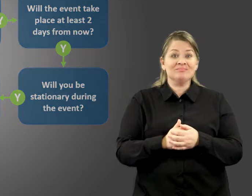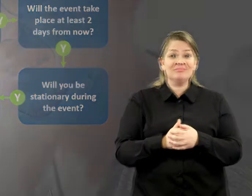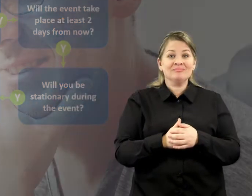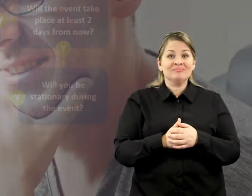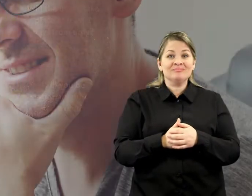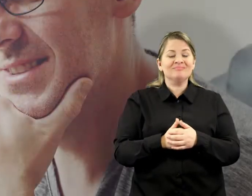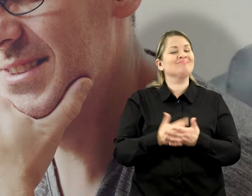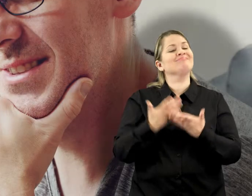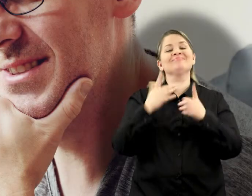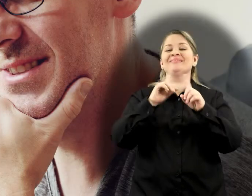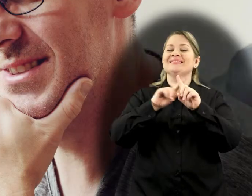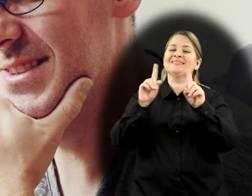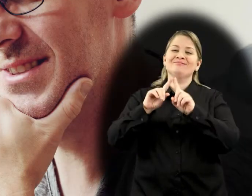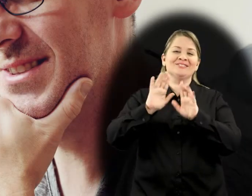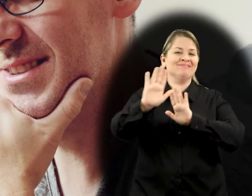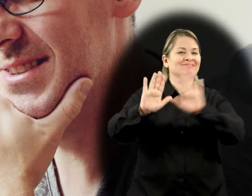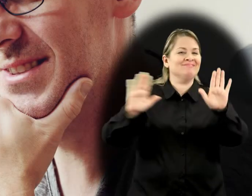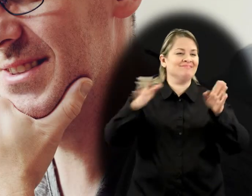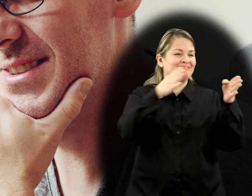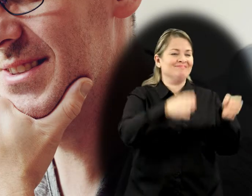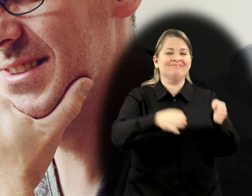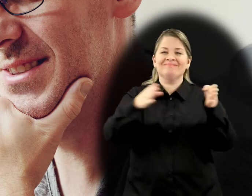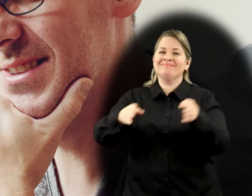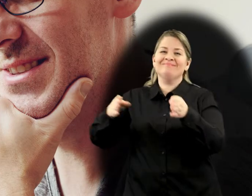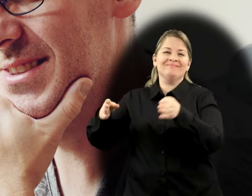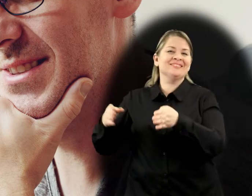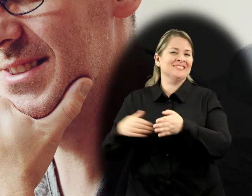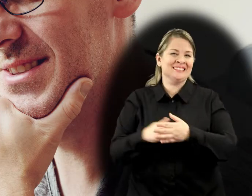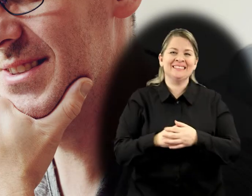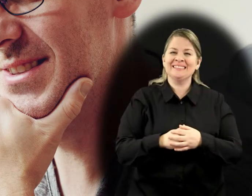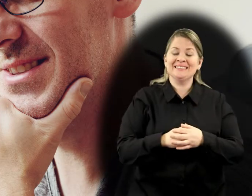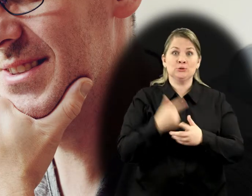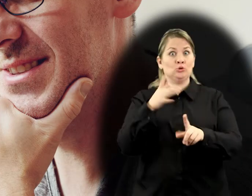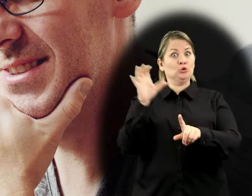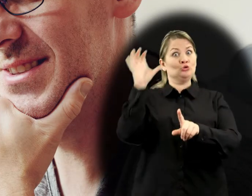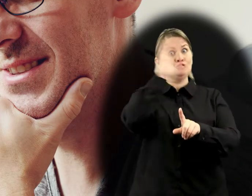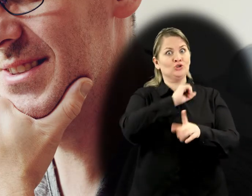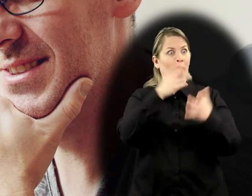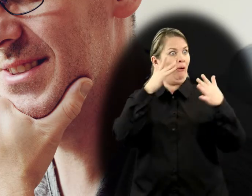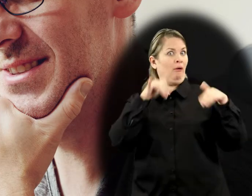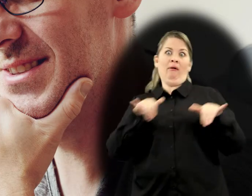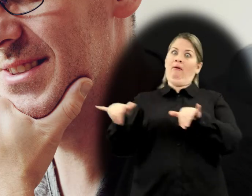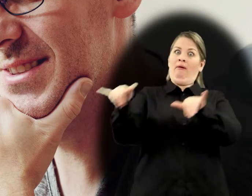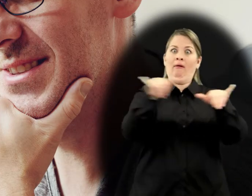Effective communication is different for each person so don't make any assumptions.